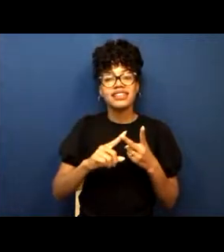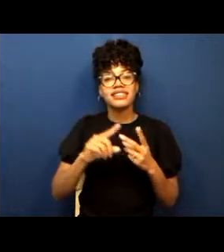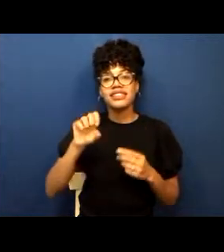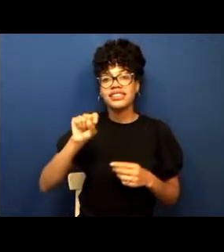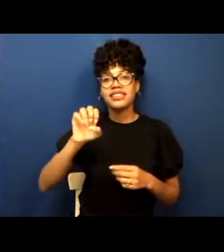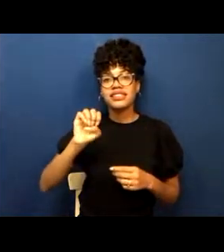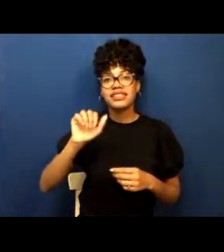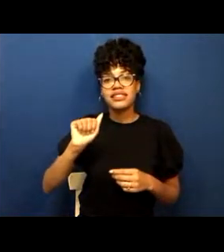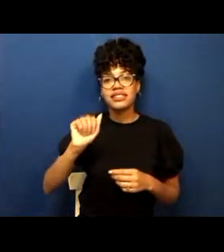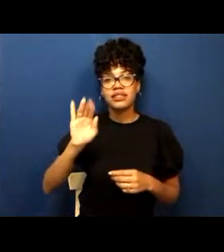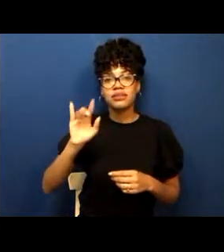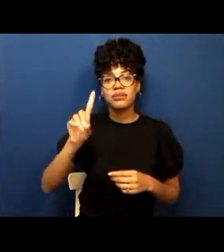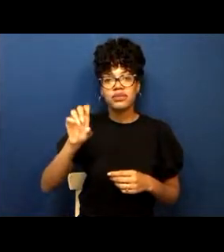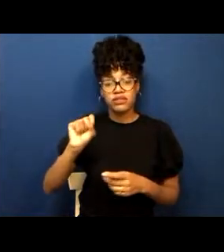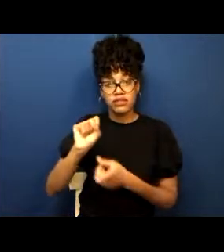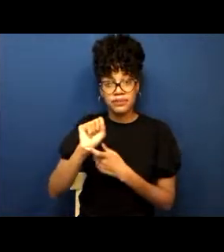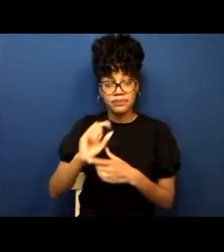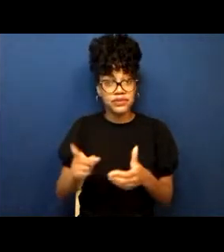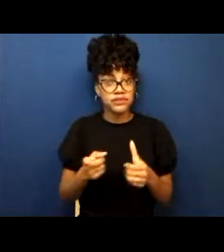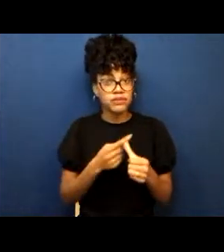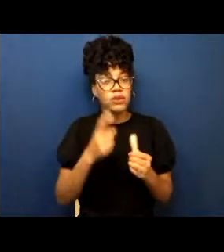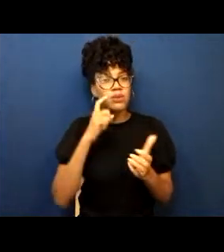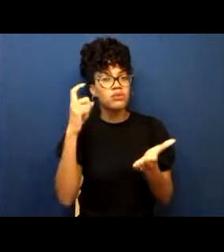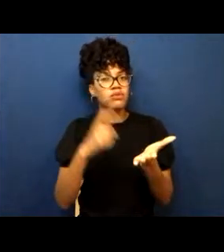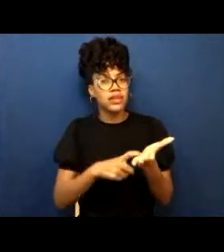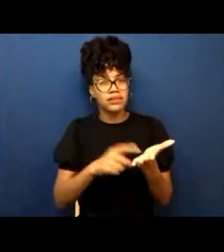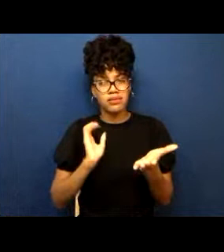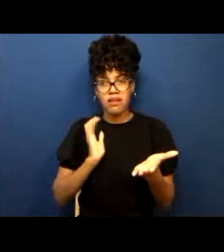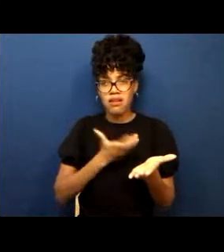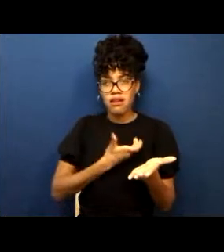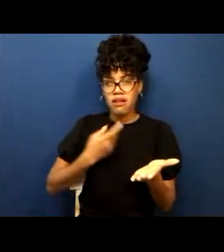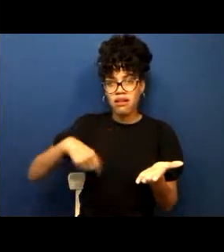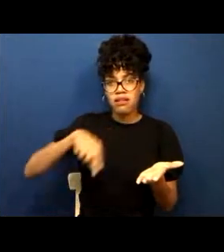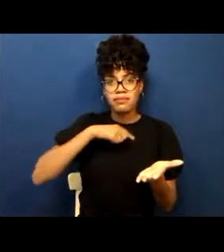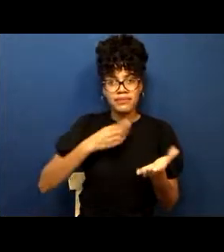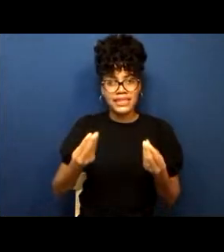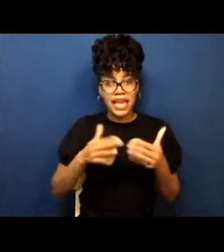that we are all coming to you from the traditional lands of native communities who have substantial,